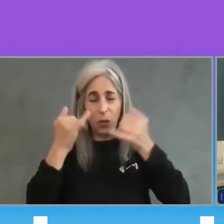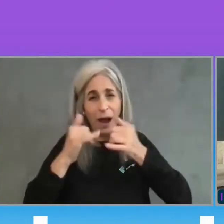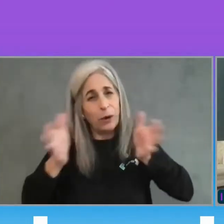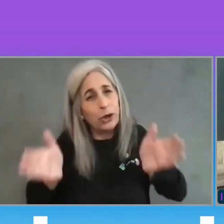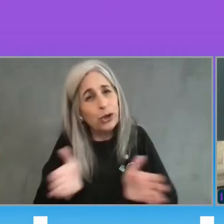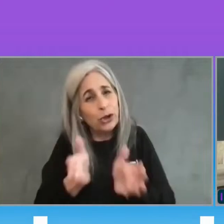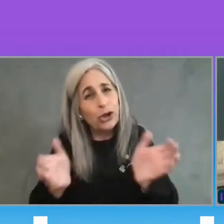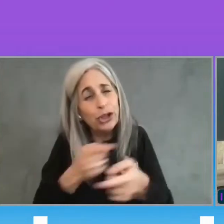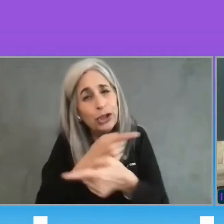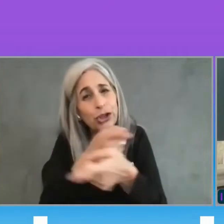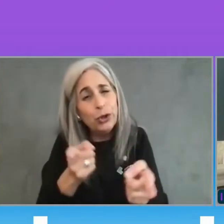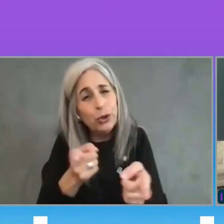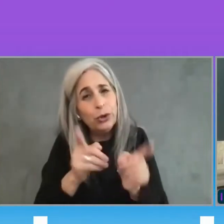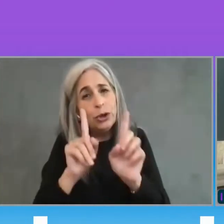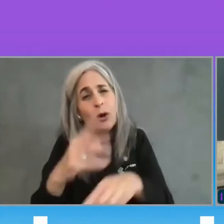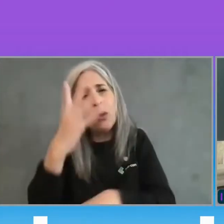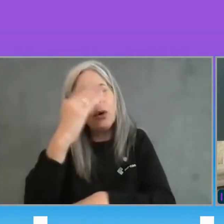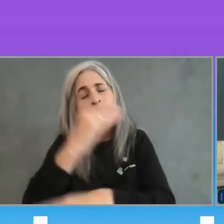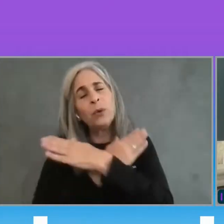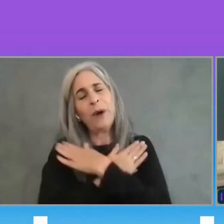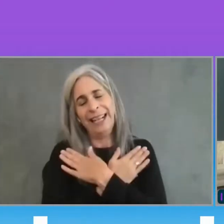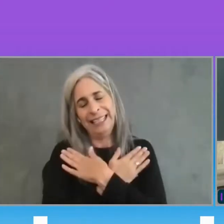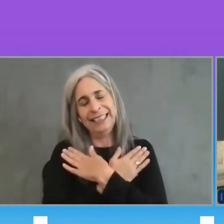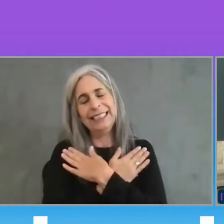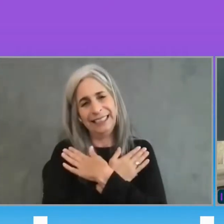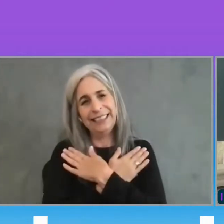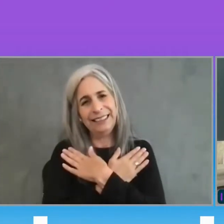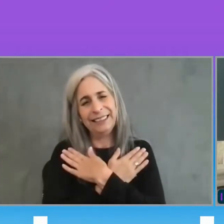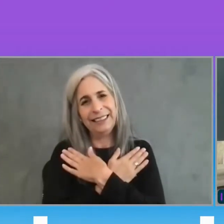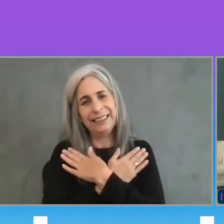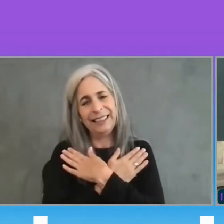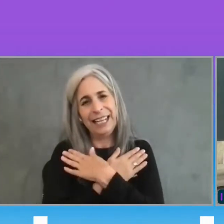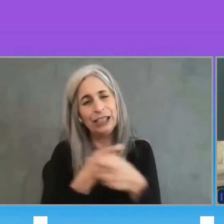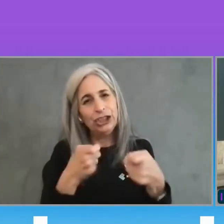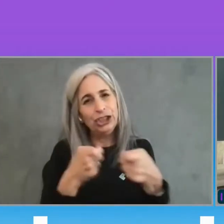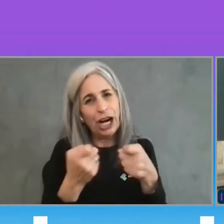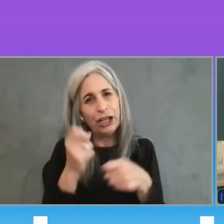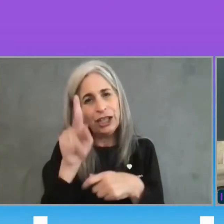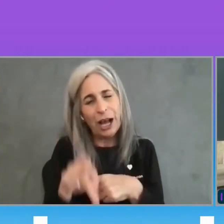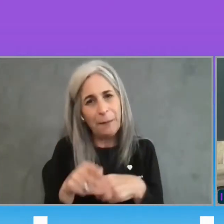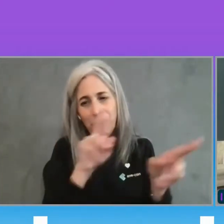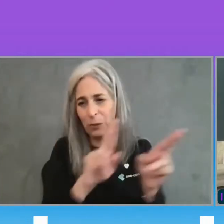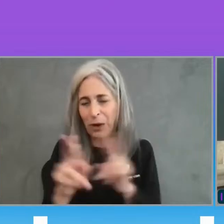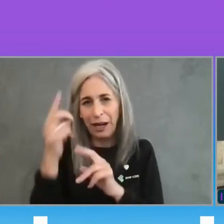want to encourage you to go get